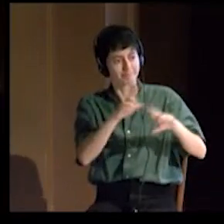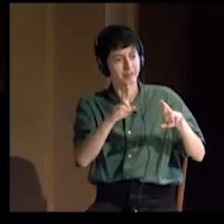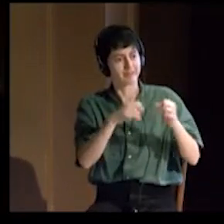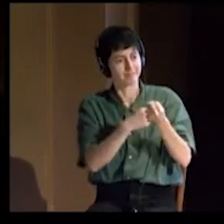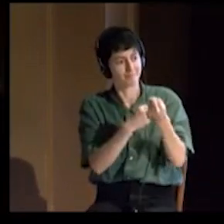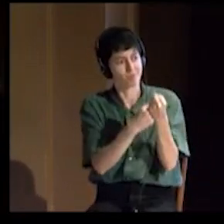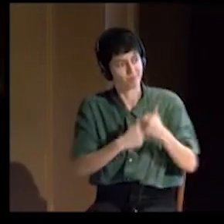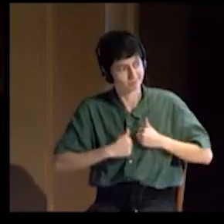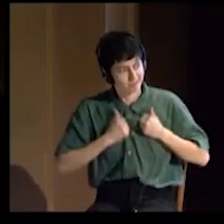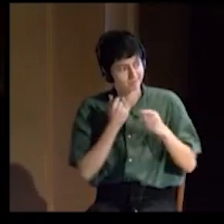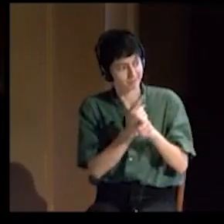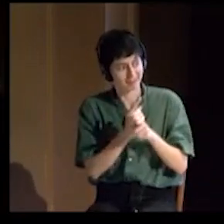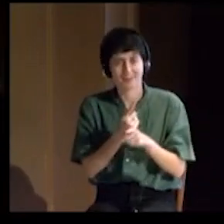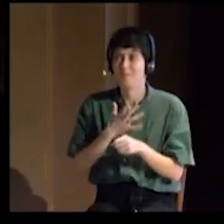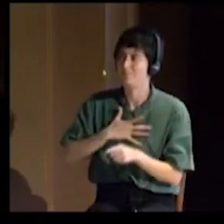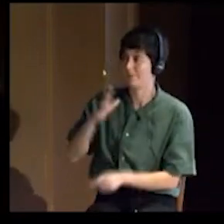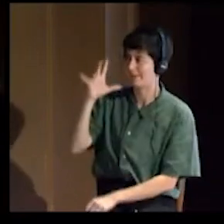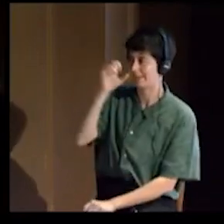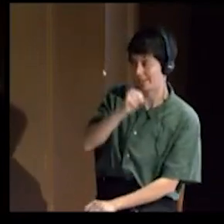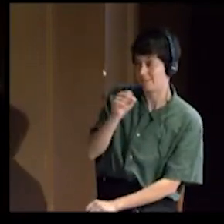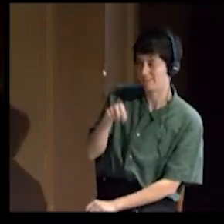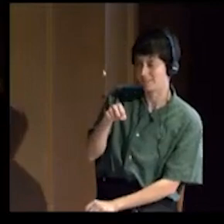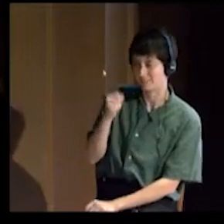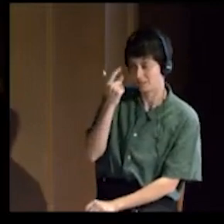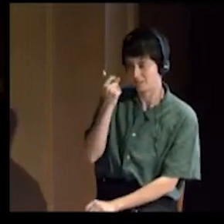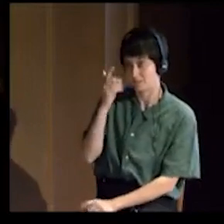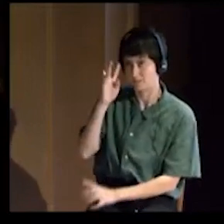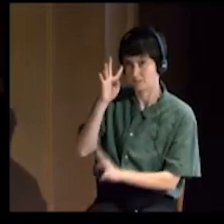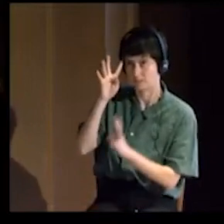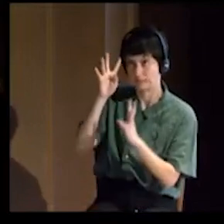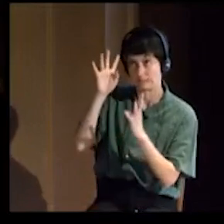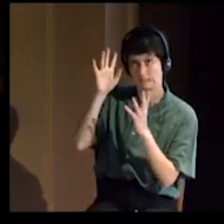There's a lot of other parameters. Yeah. Thank you. Okay, thank you.